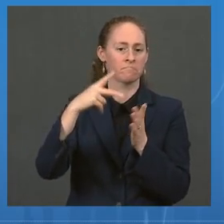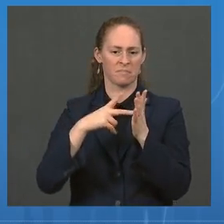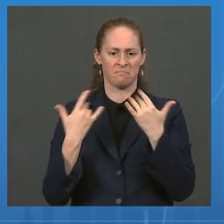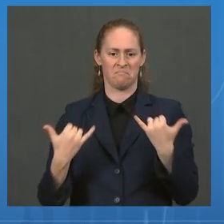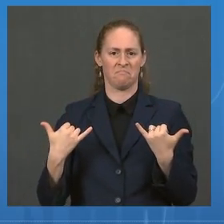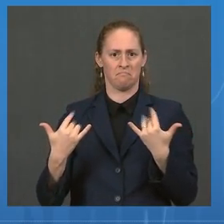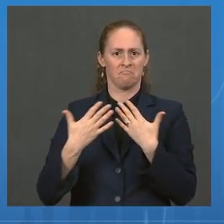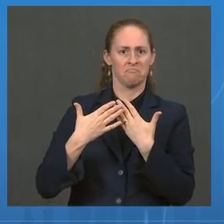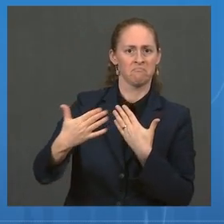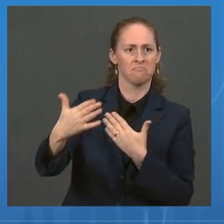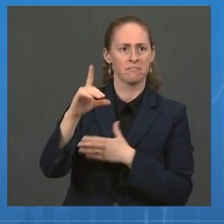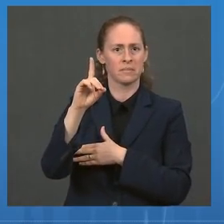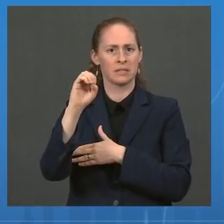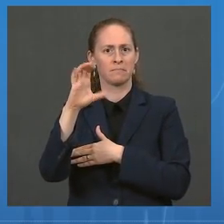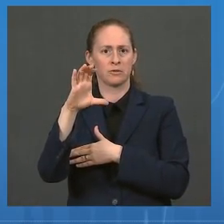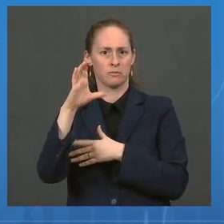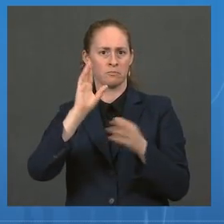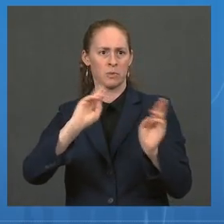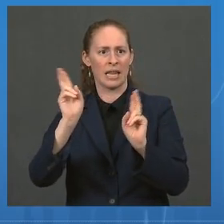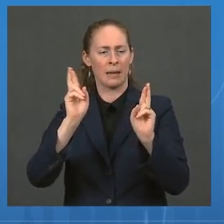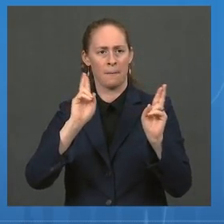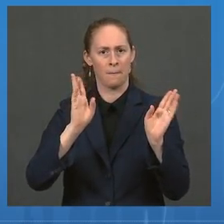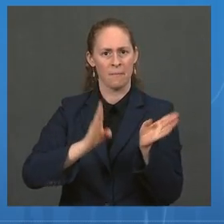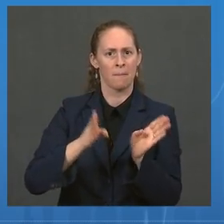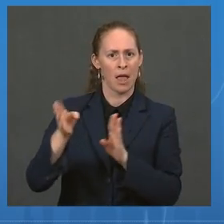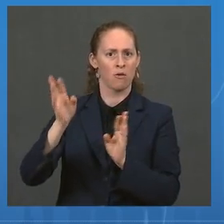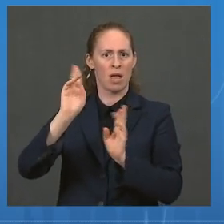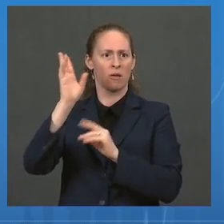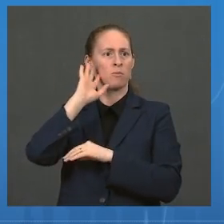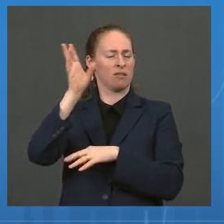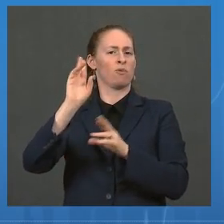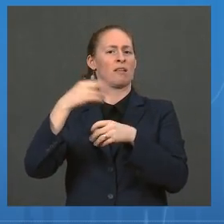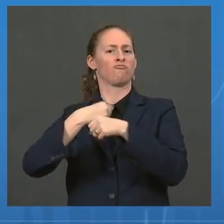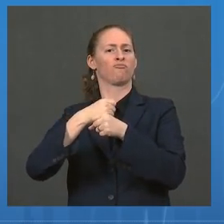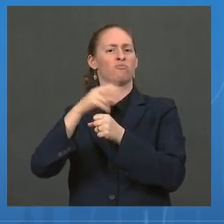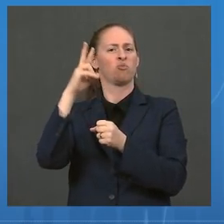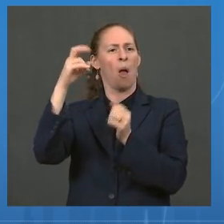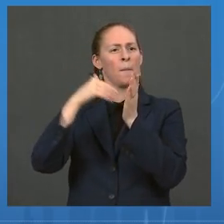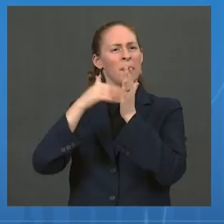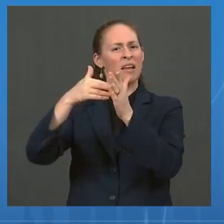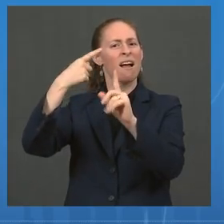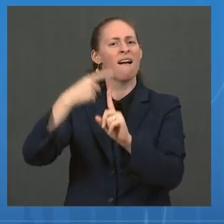and to increase the number of places Americans can access free testing in the United States